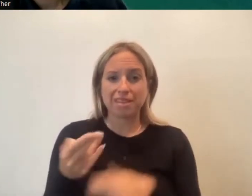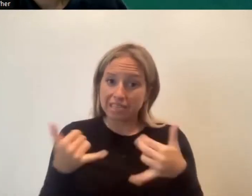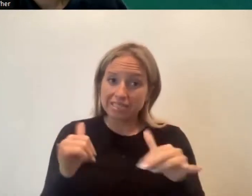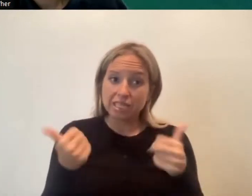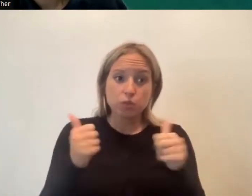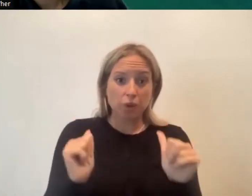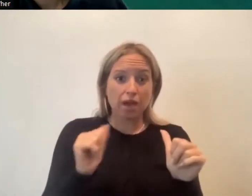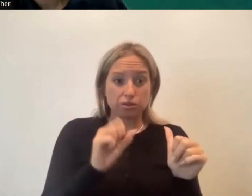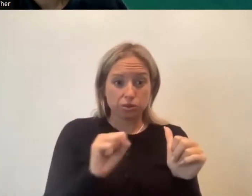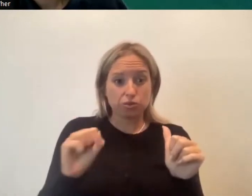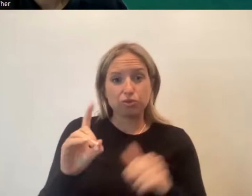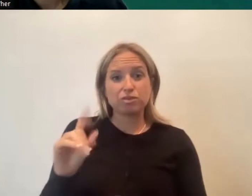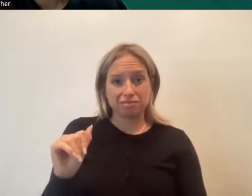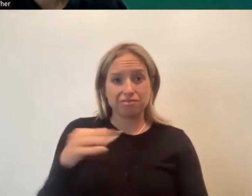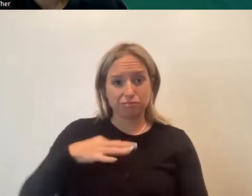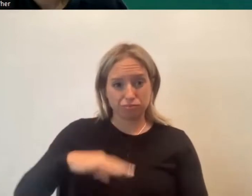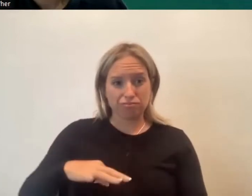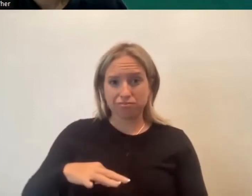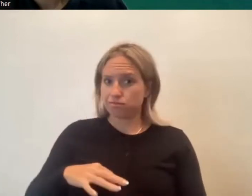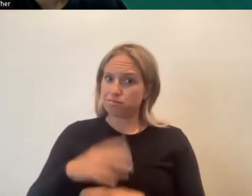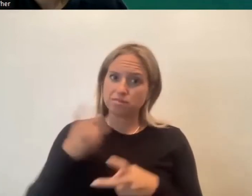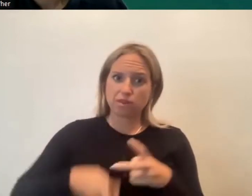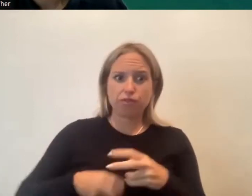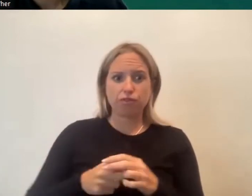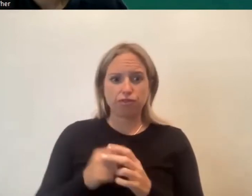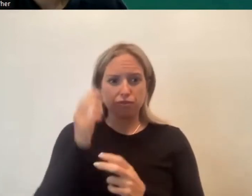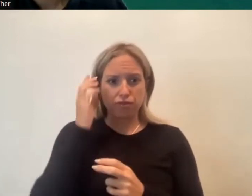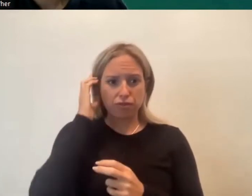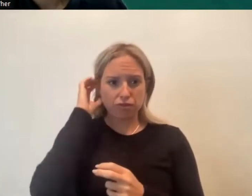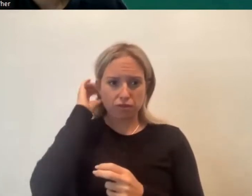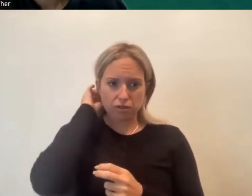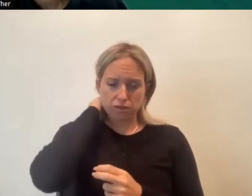security disability benefits. That's the general rule, Tadra.